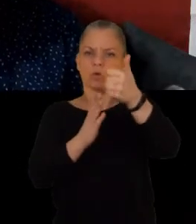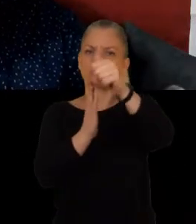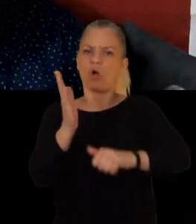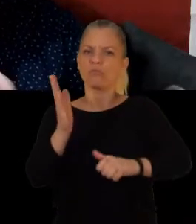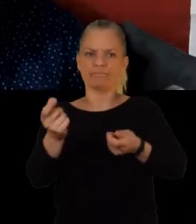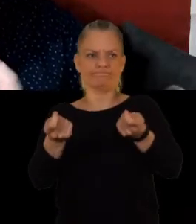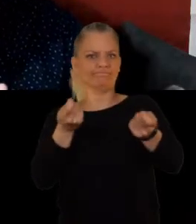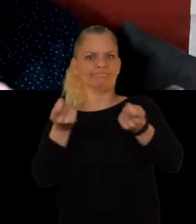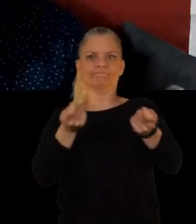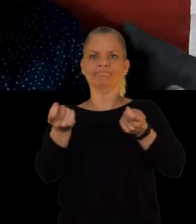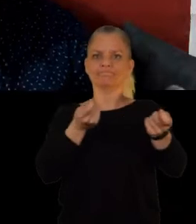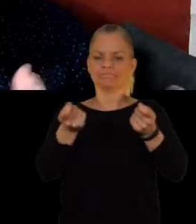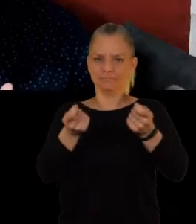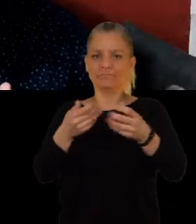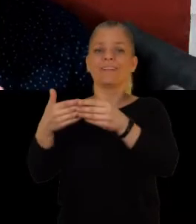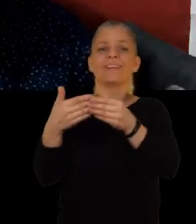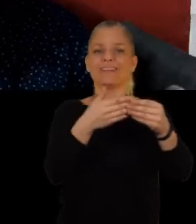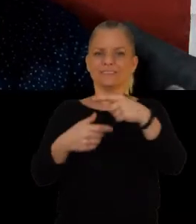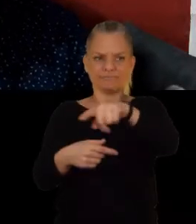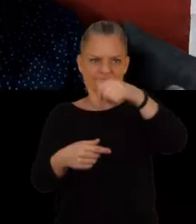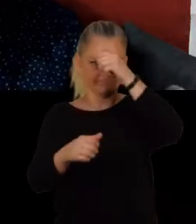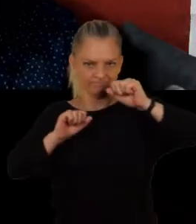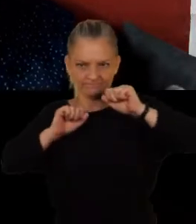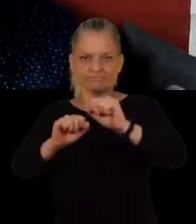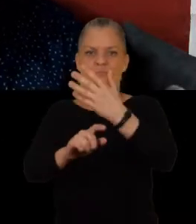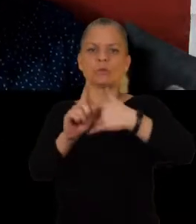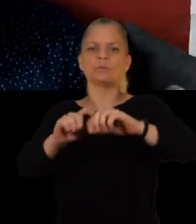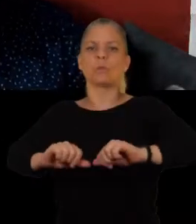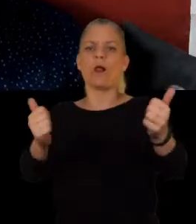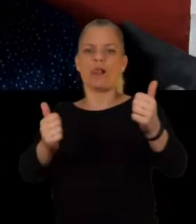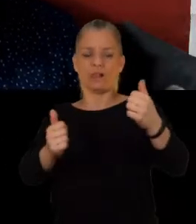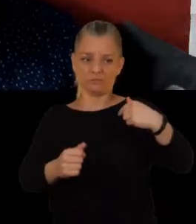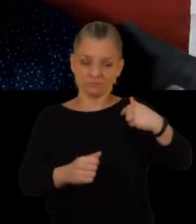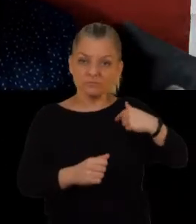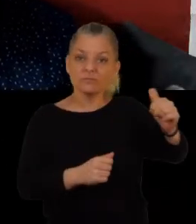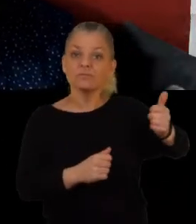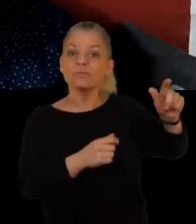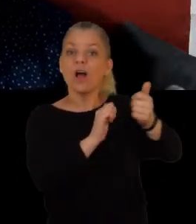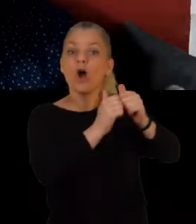great peer support programs are already operating but the leaders they know their community well and